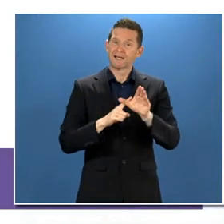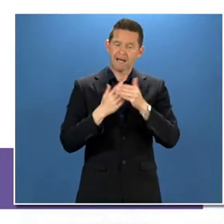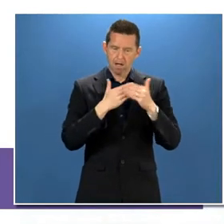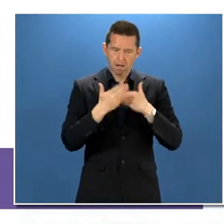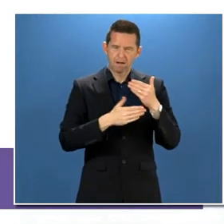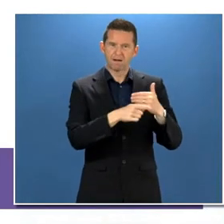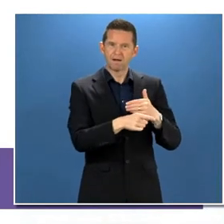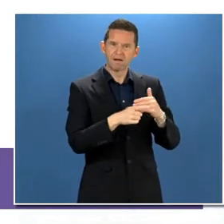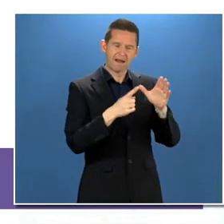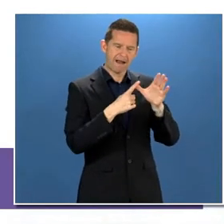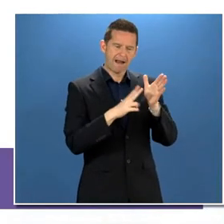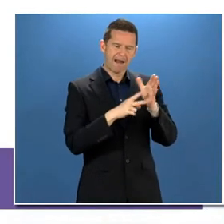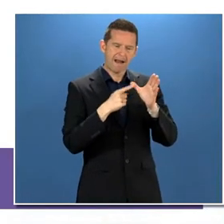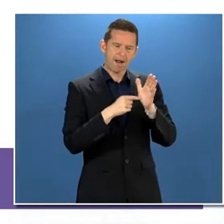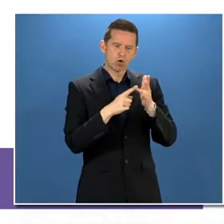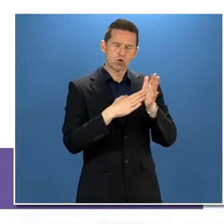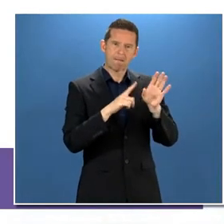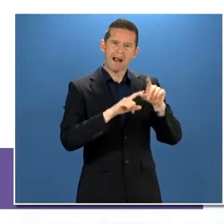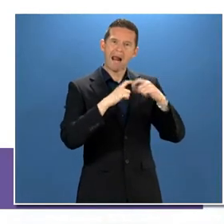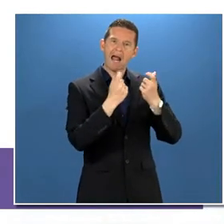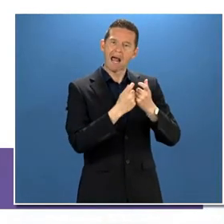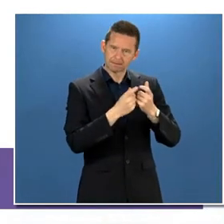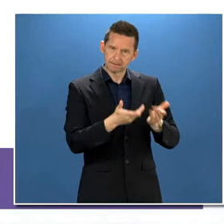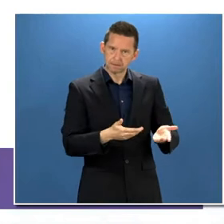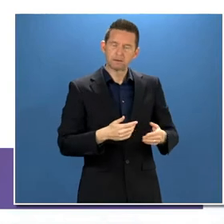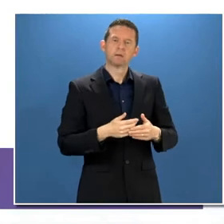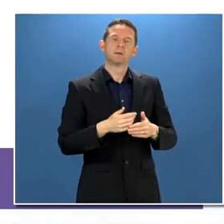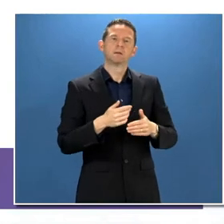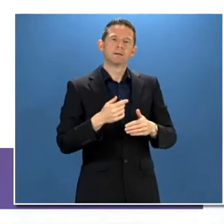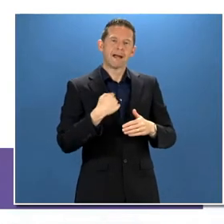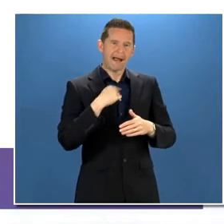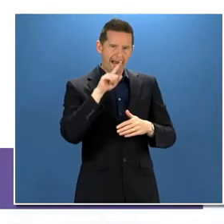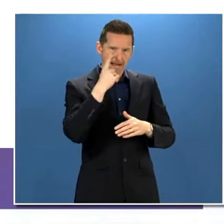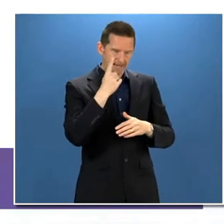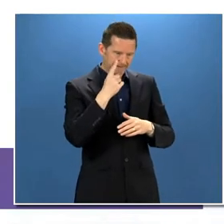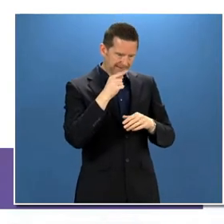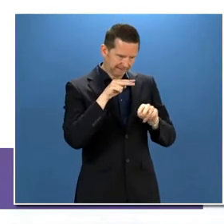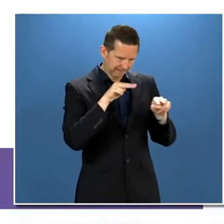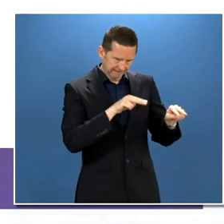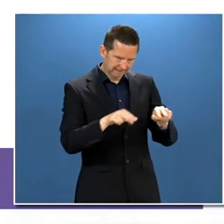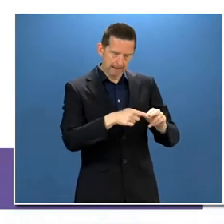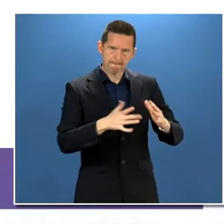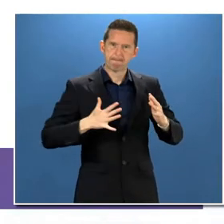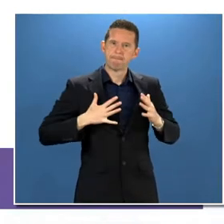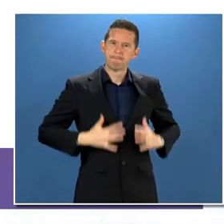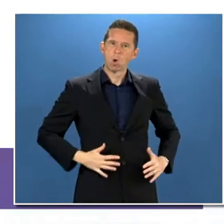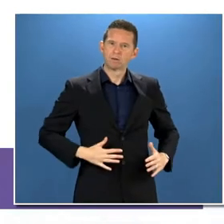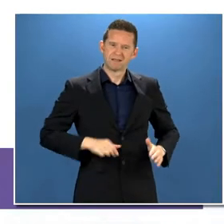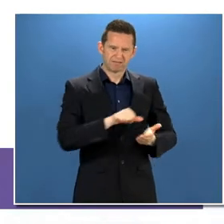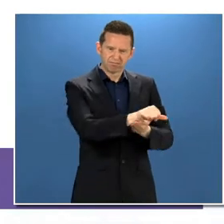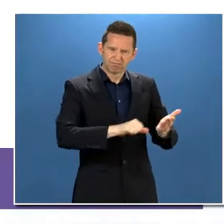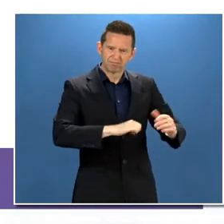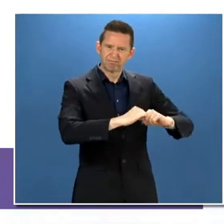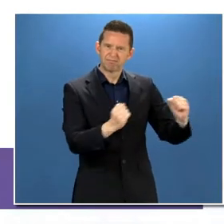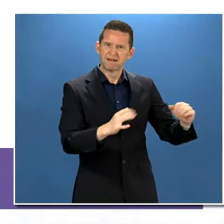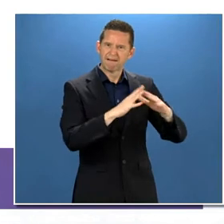I couldn't see the bodies and also I couldn't --- I was struggling